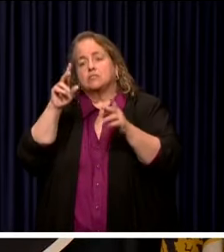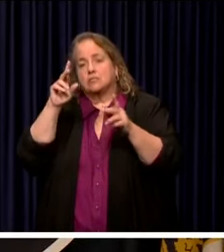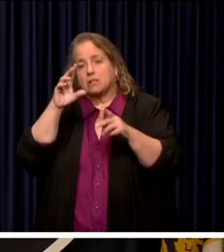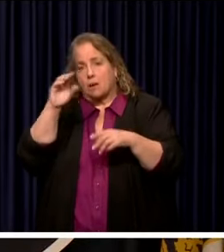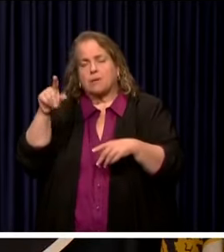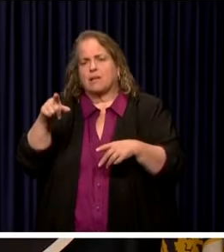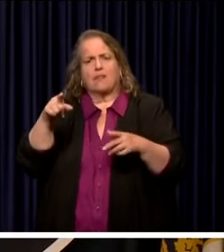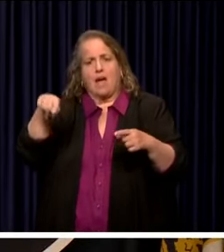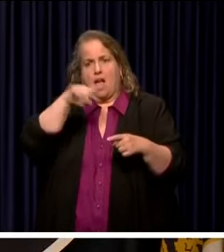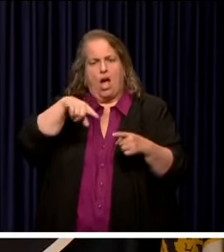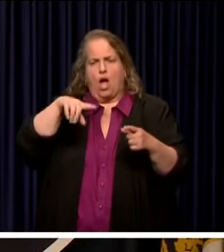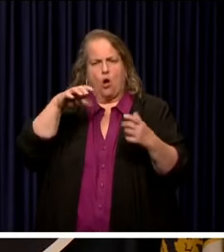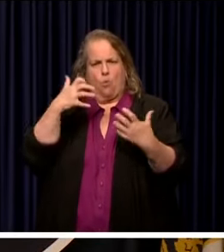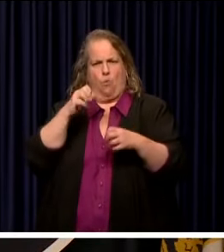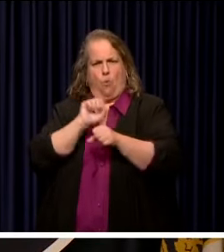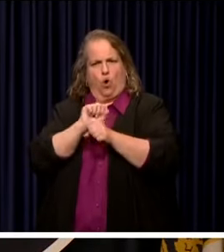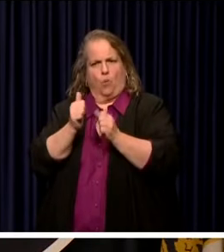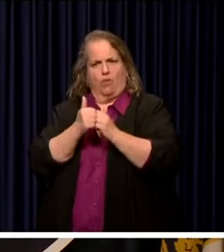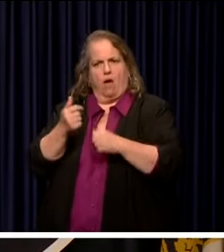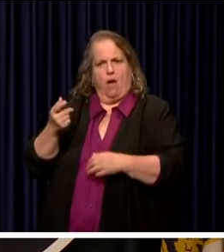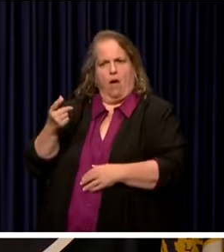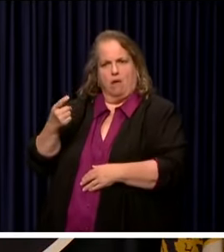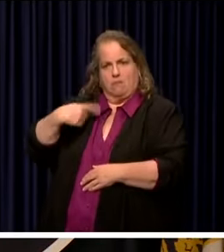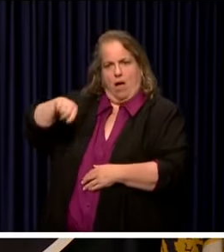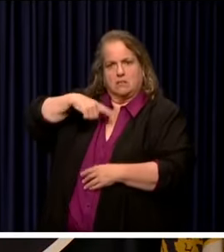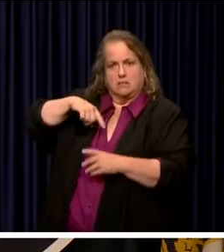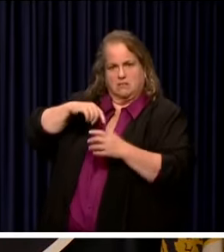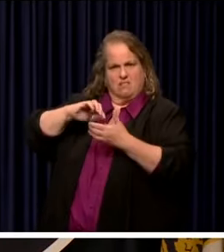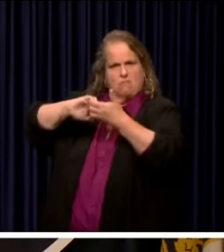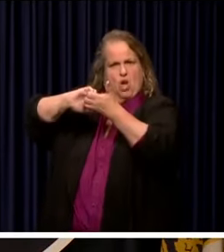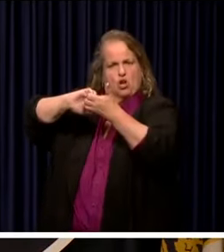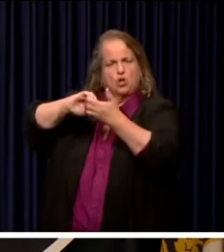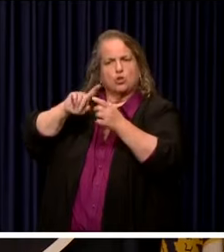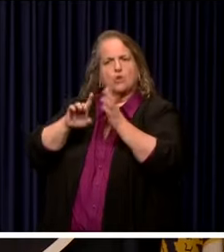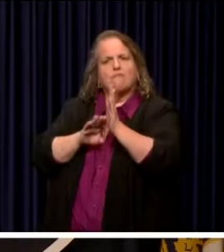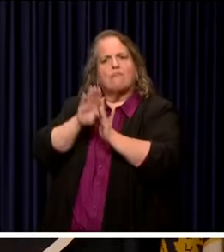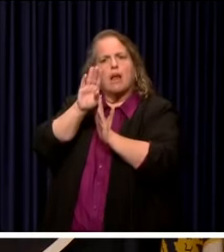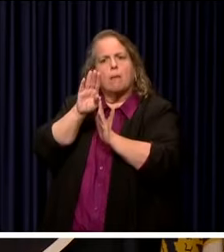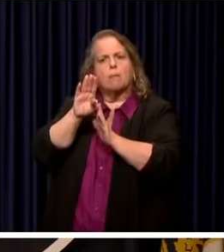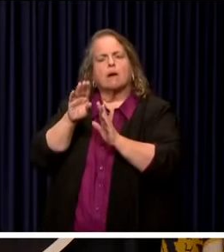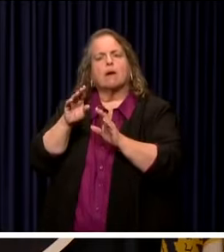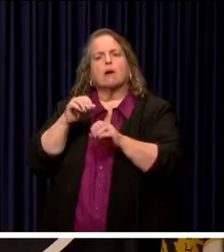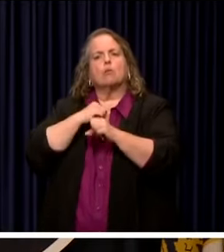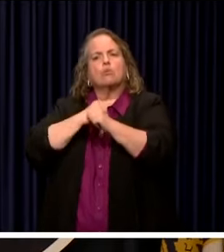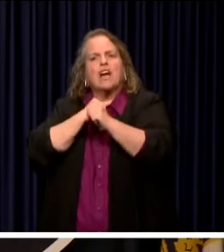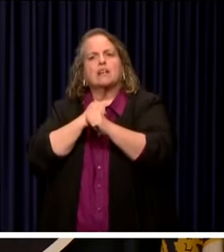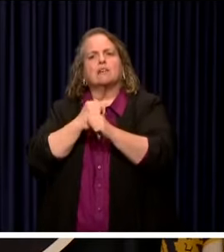ECONOMIC DEVELOPMENT CABINET SECRETARY, AND OUR LABOR CABINET